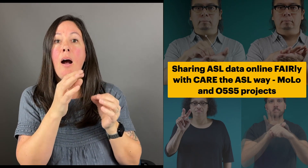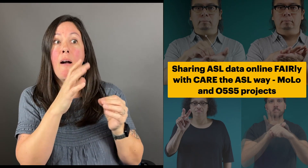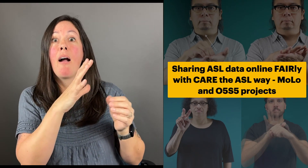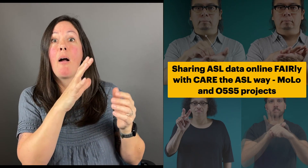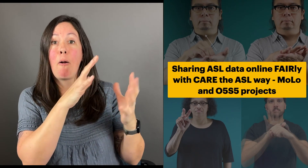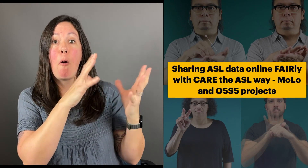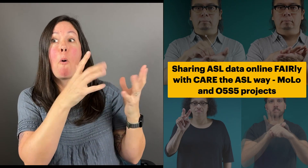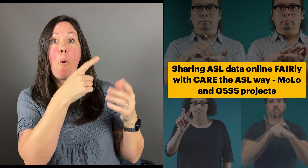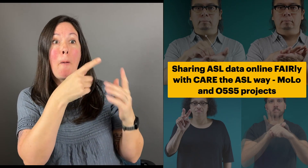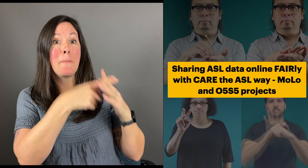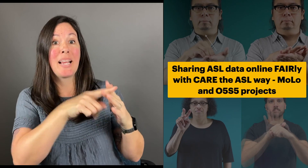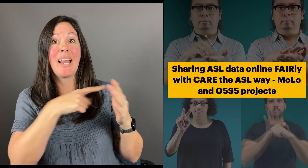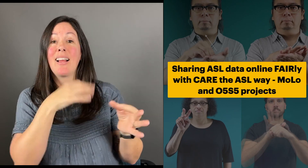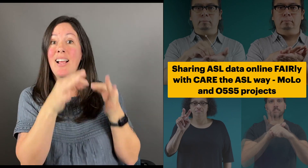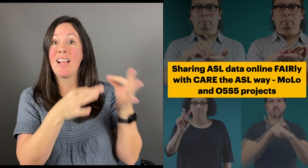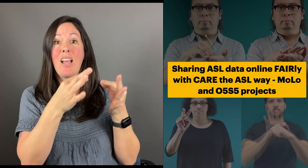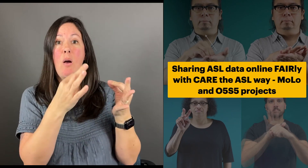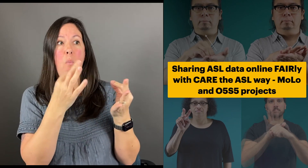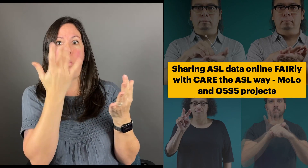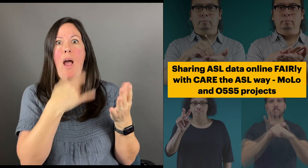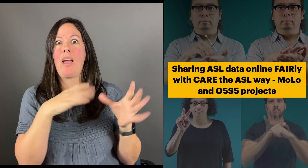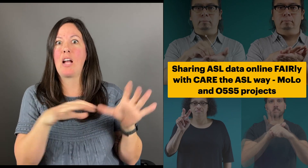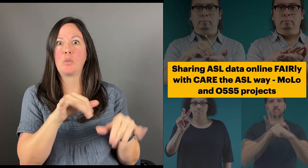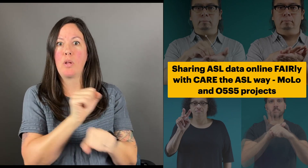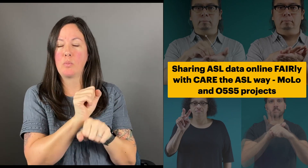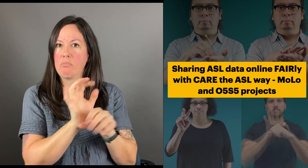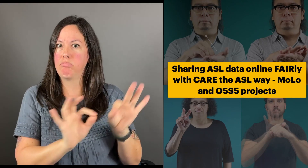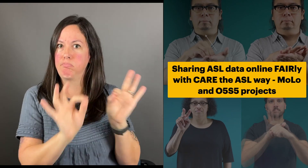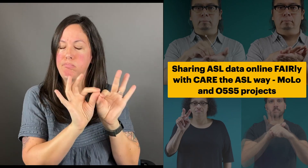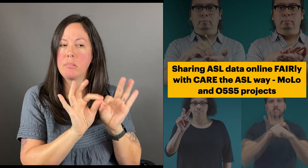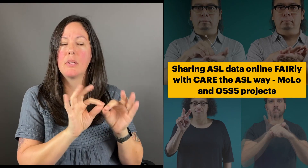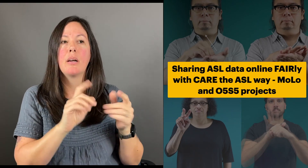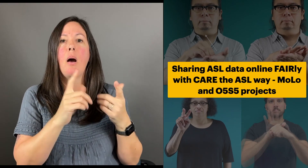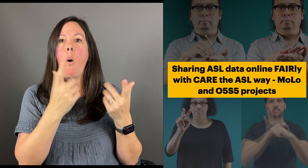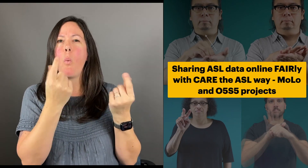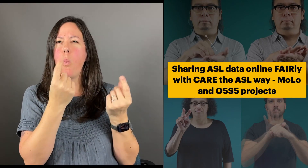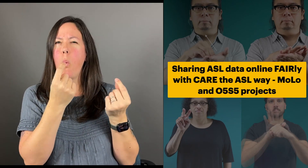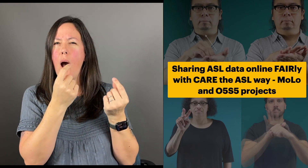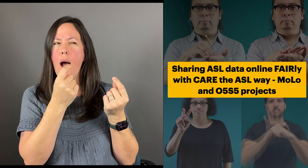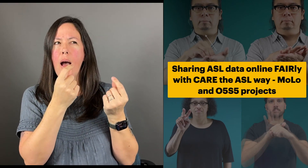10 minutes left I'm going to give a little bit more information about first